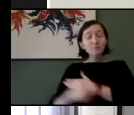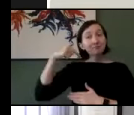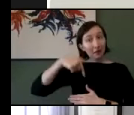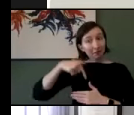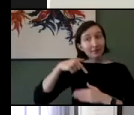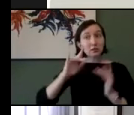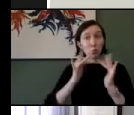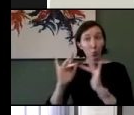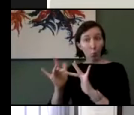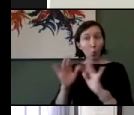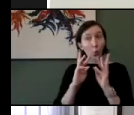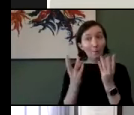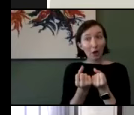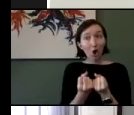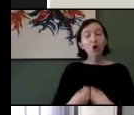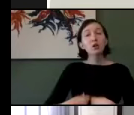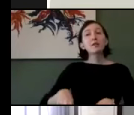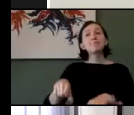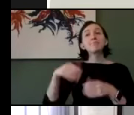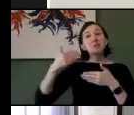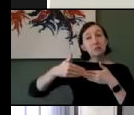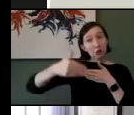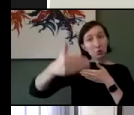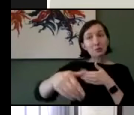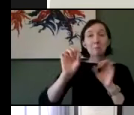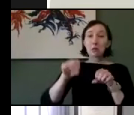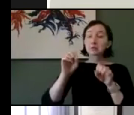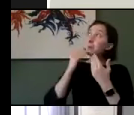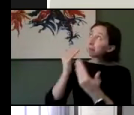Thank you very much to the Centers for Disease Control